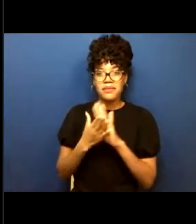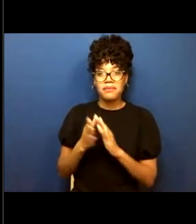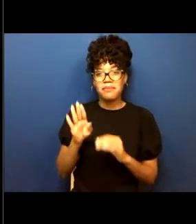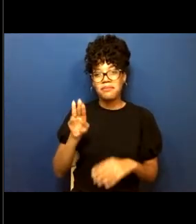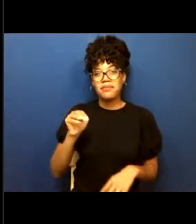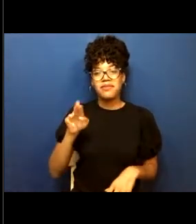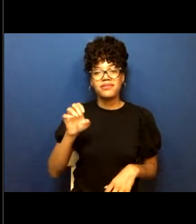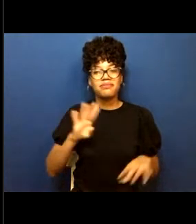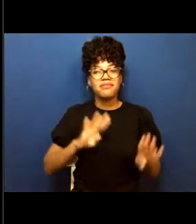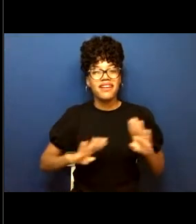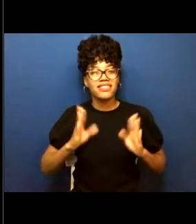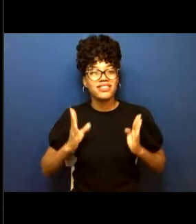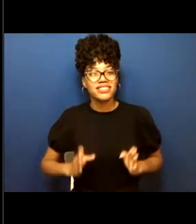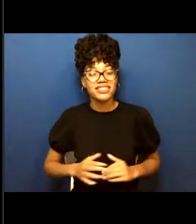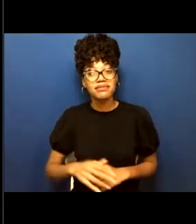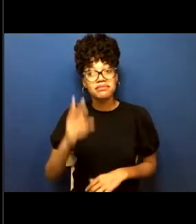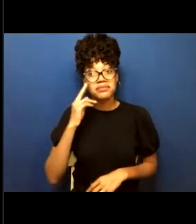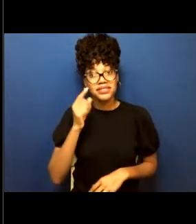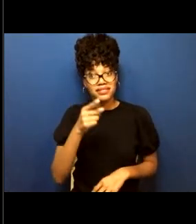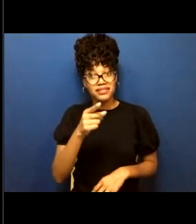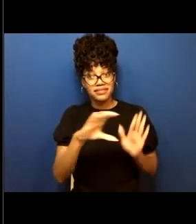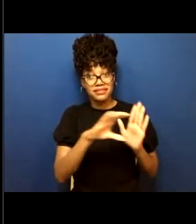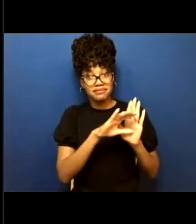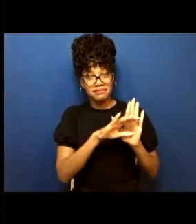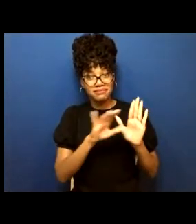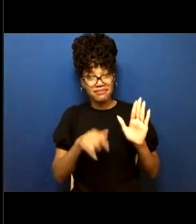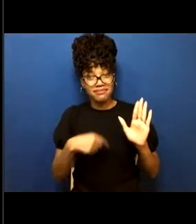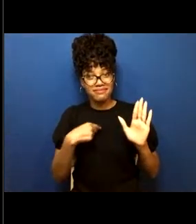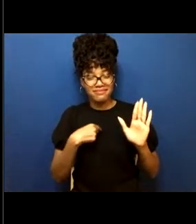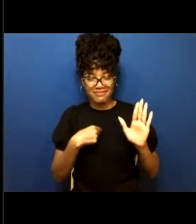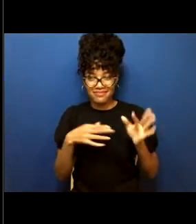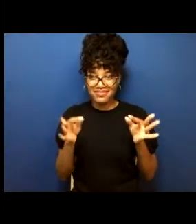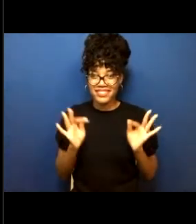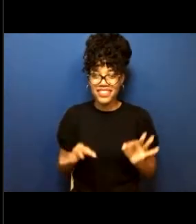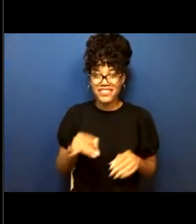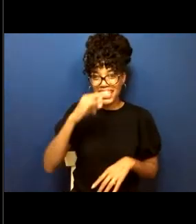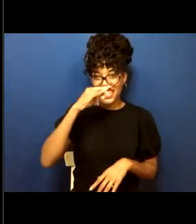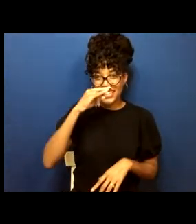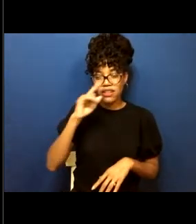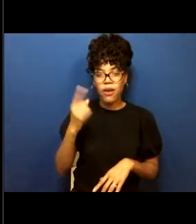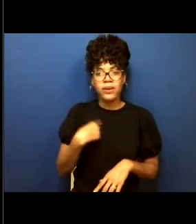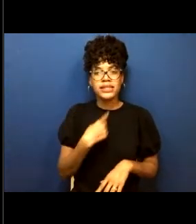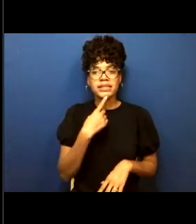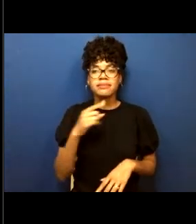As you can tell from this slide I was definitely one of those kids that would always proclaim that I wanted to be a marine biologist.